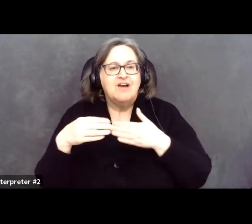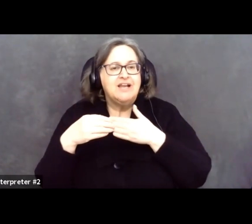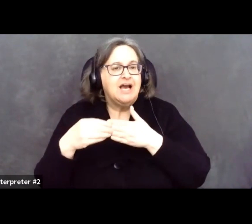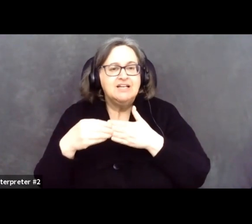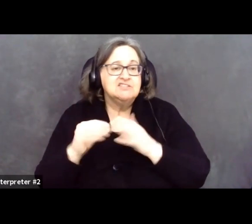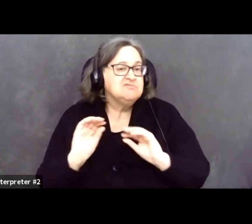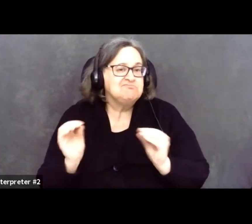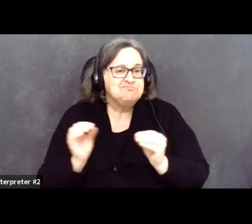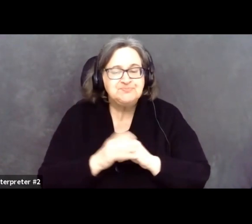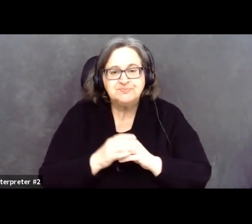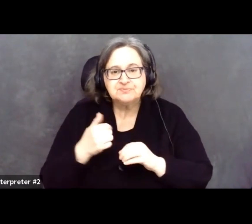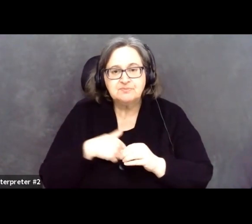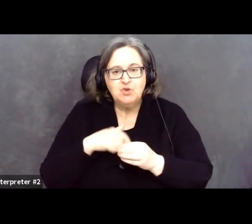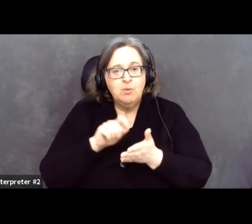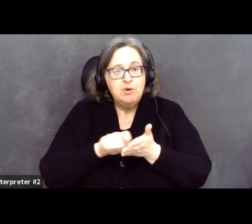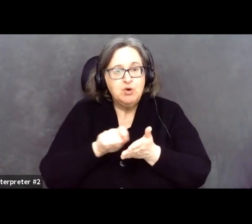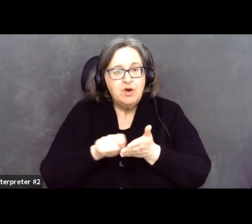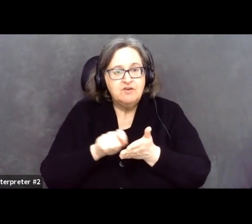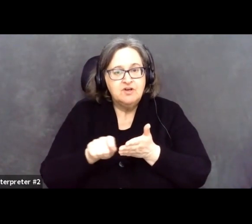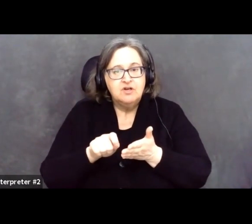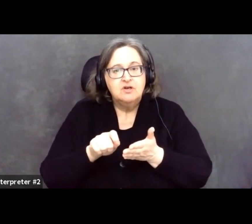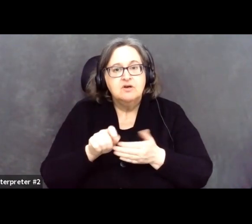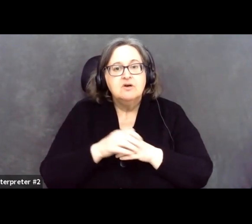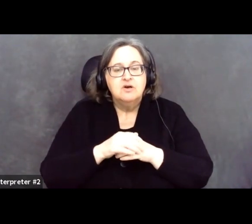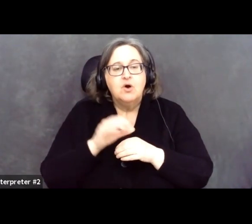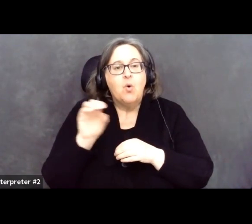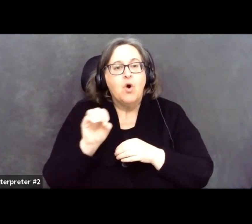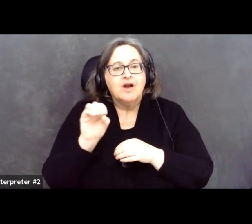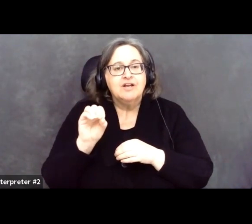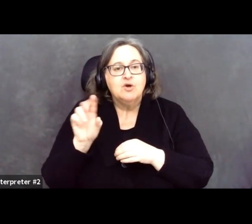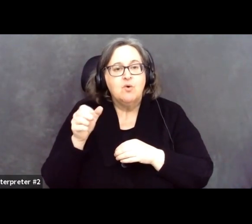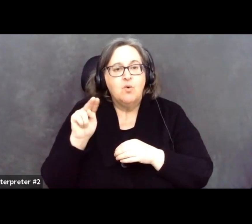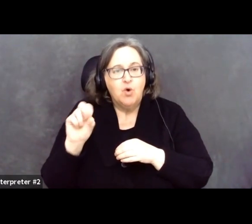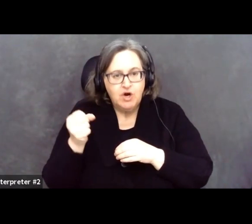When we crafted Oregon's law, we wanted to be sure that we didn't put out